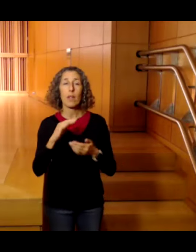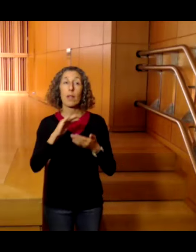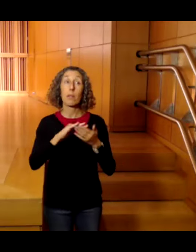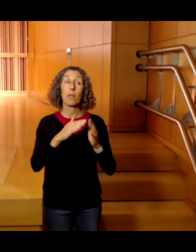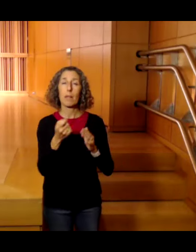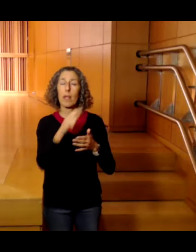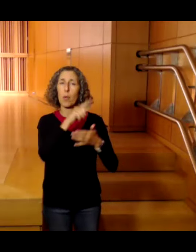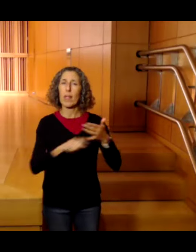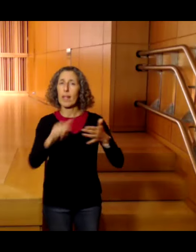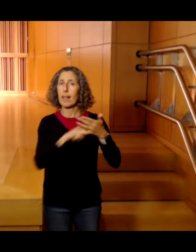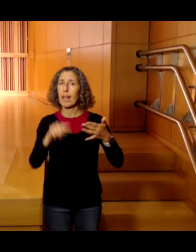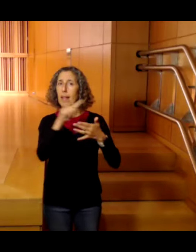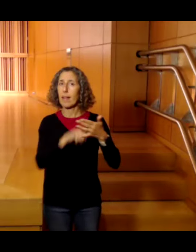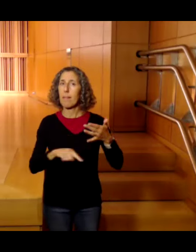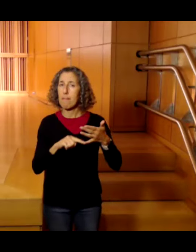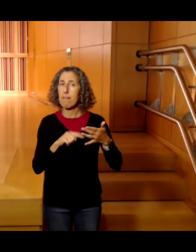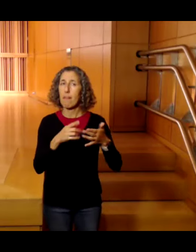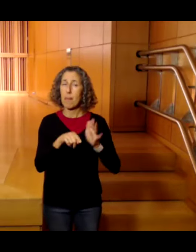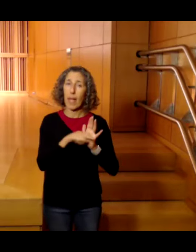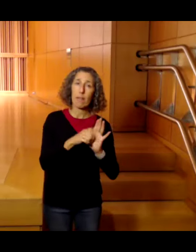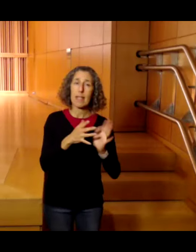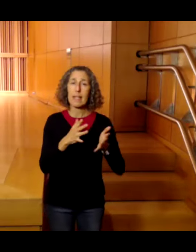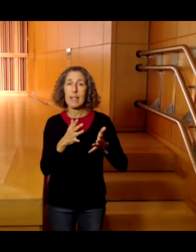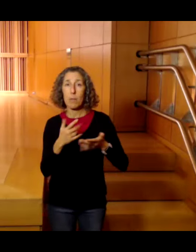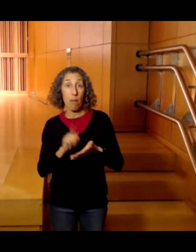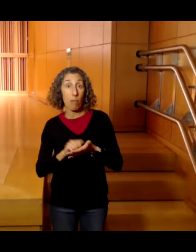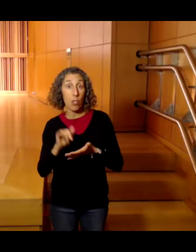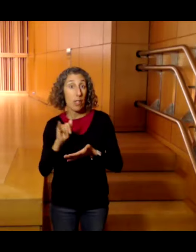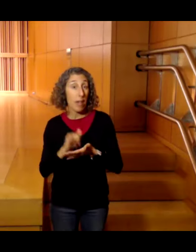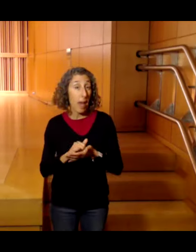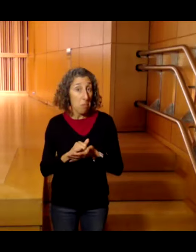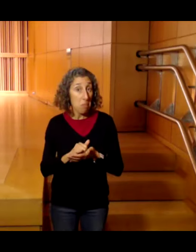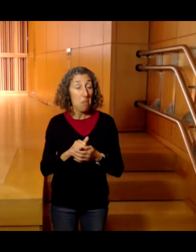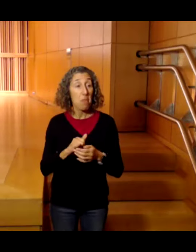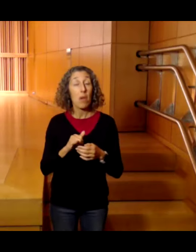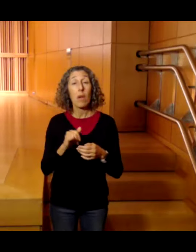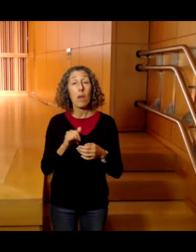And no papers for Muhammad Baldwin makes no particular distinction between sexuality and faith.